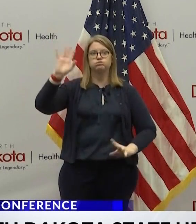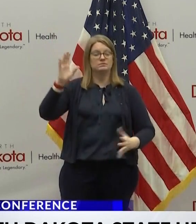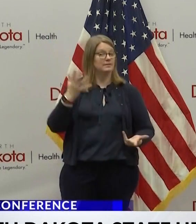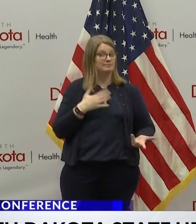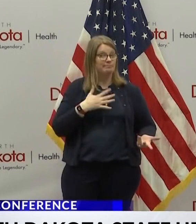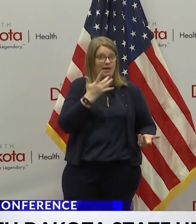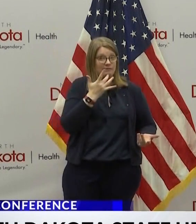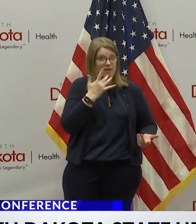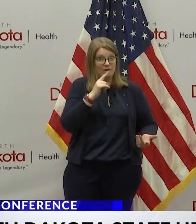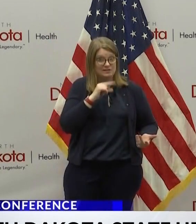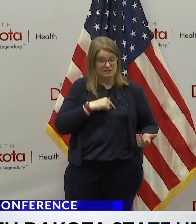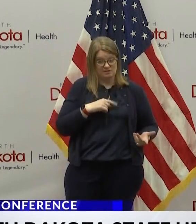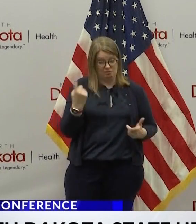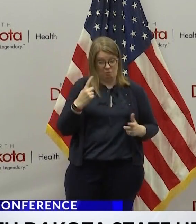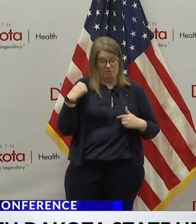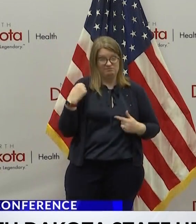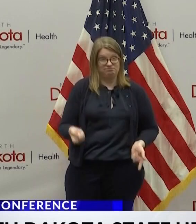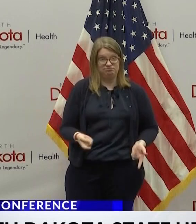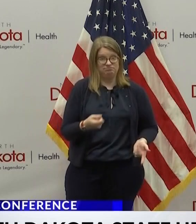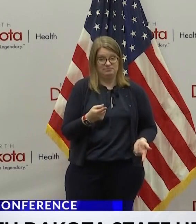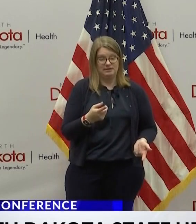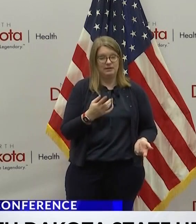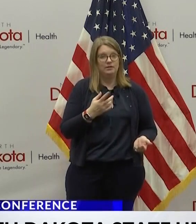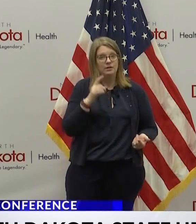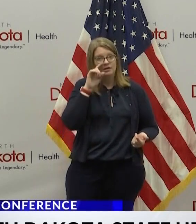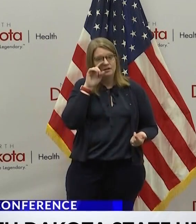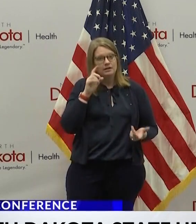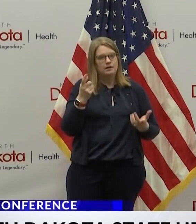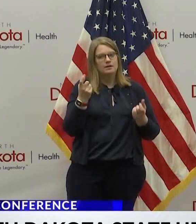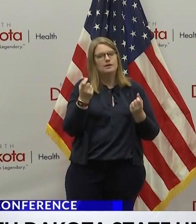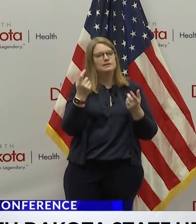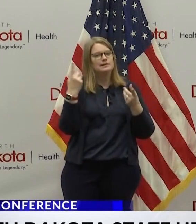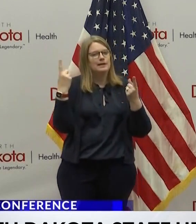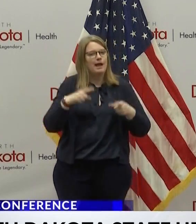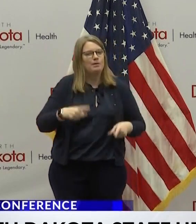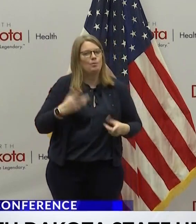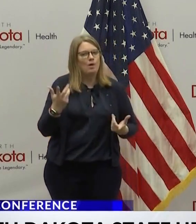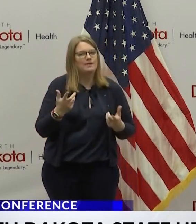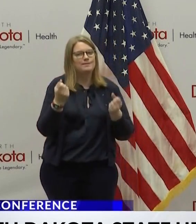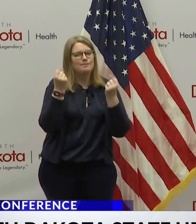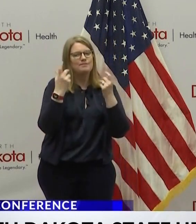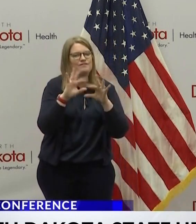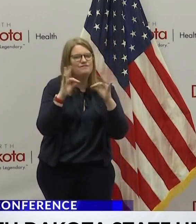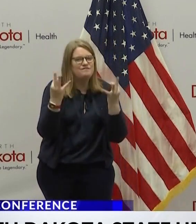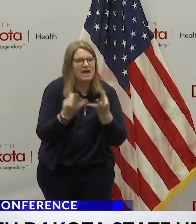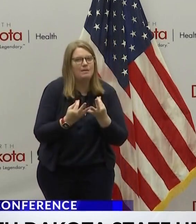THANKSGIVING SPIKE OF COVID-19 CASES PARTICULARLY WHEN THIS TRADITIONAL TERRIFIC HOLIDAY MY FAVORITE.